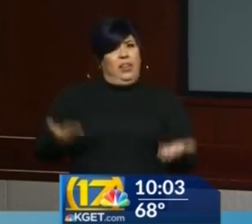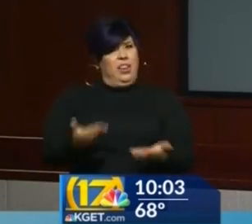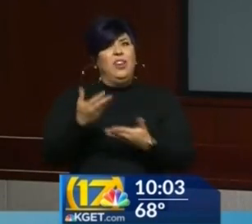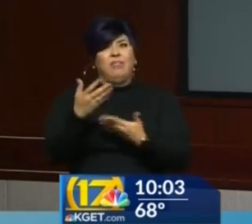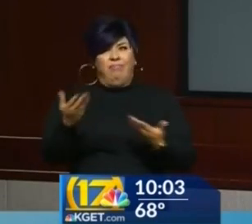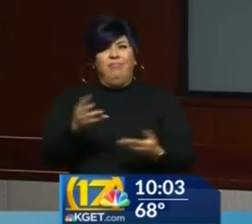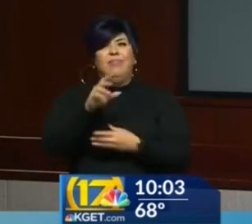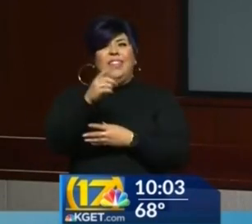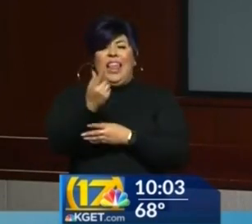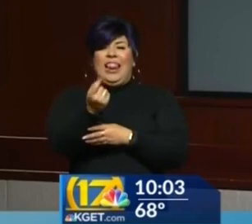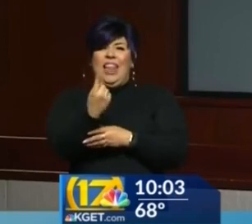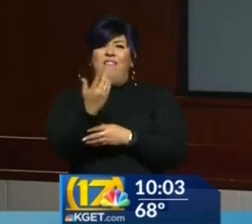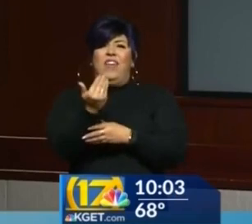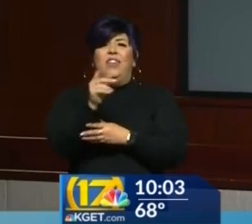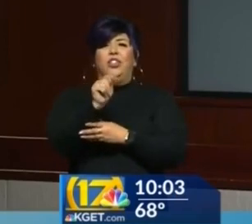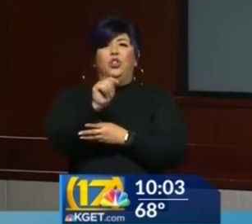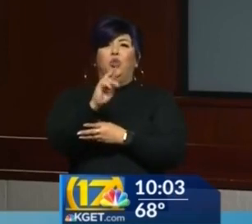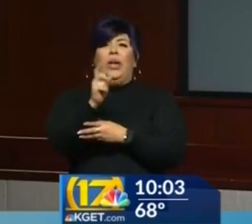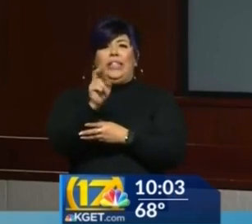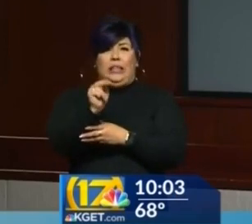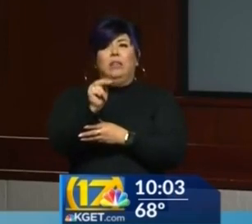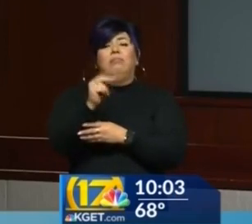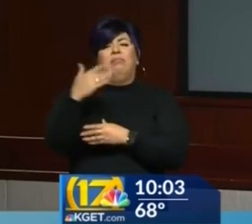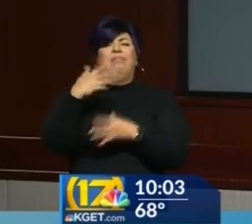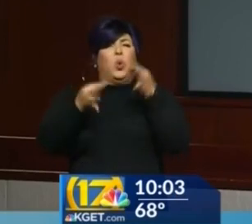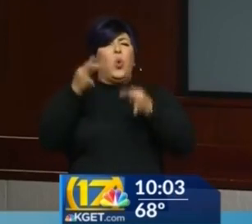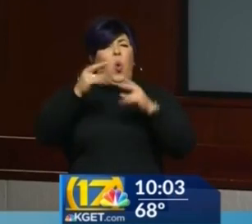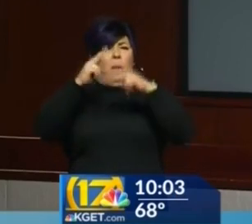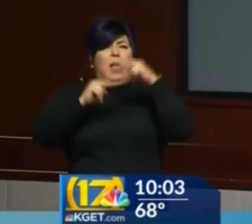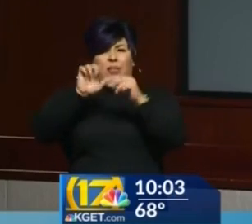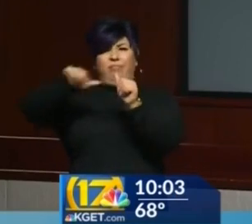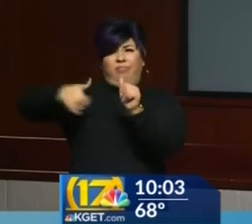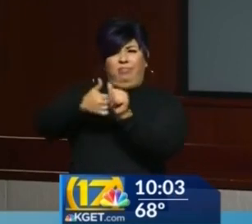THE NEXT SEVEN DAYS A LOCATIONS I WANT TO REMIND EVERYONE IF YOU ARE IN THE DOWNTOWN AREA